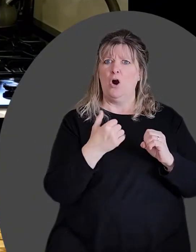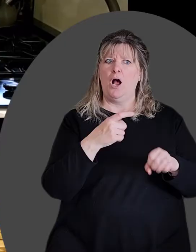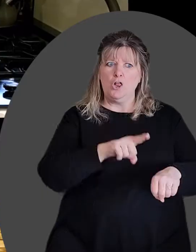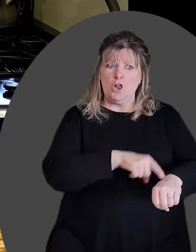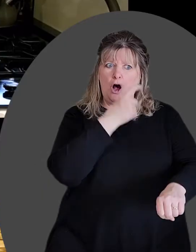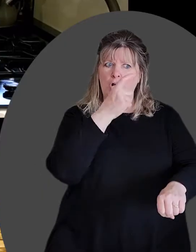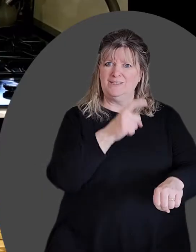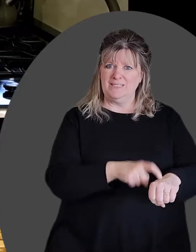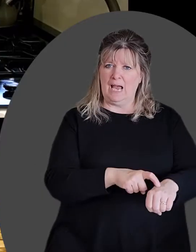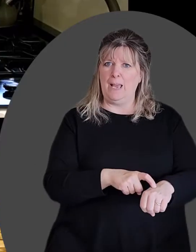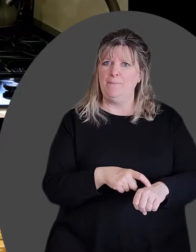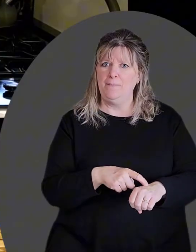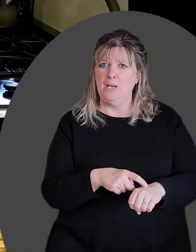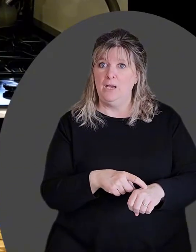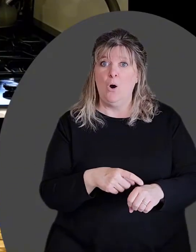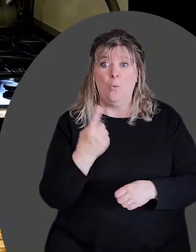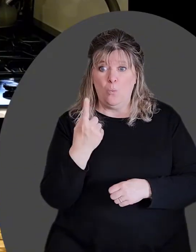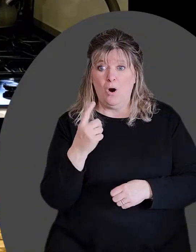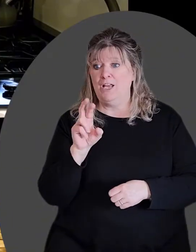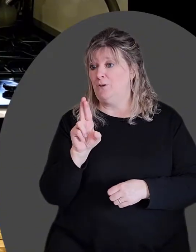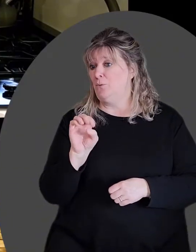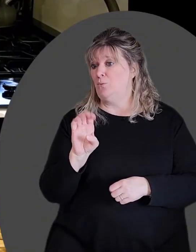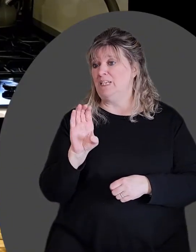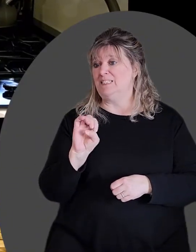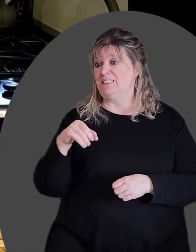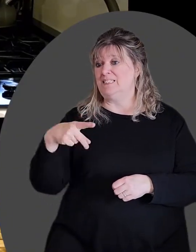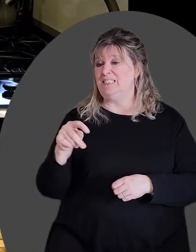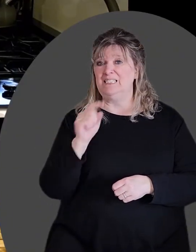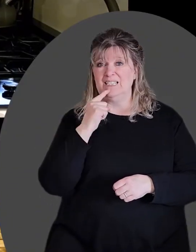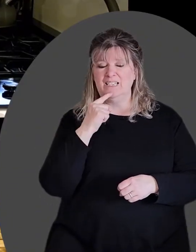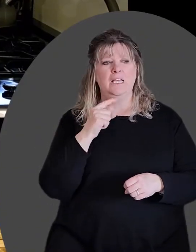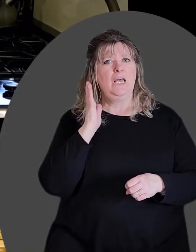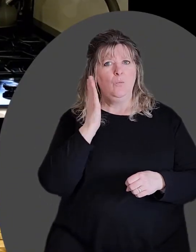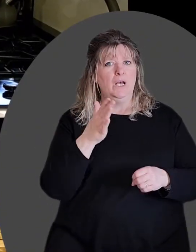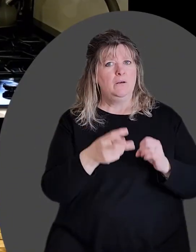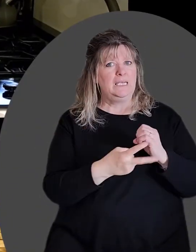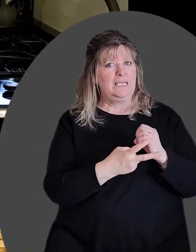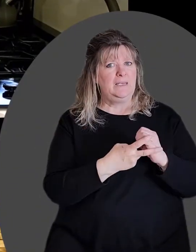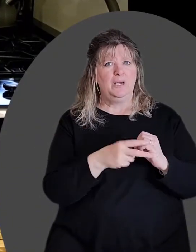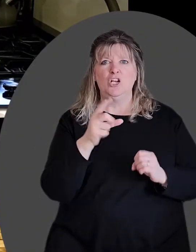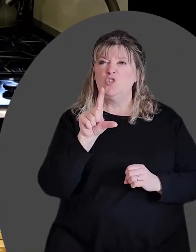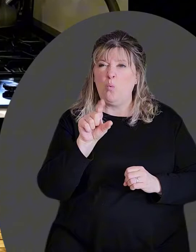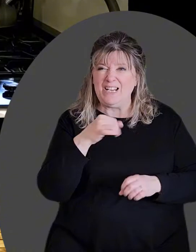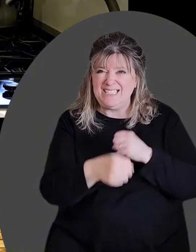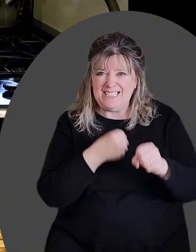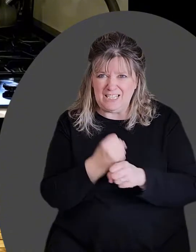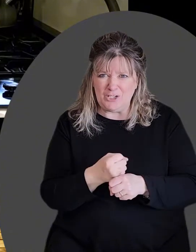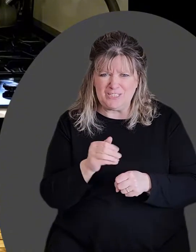with one receipt saying that it will keep 20 years in the greatest perfection